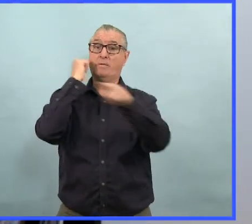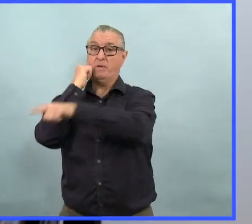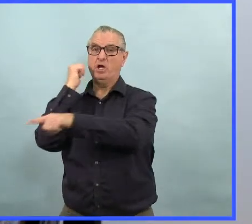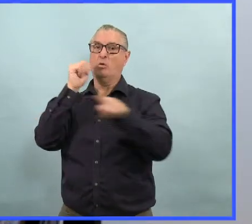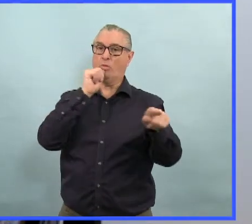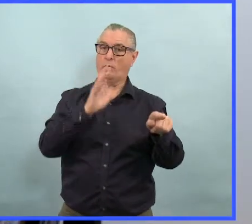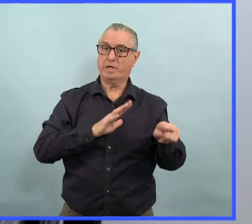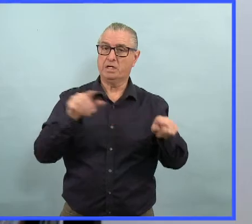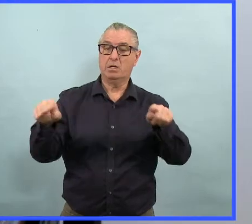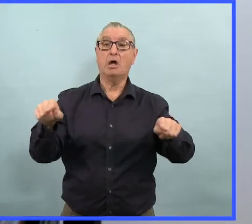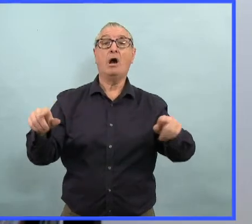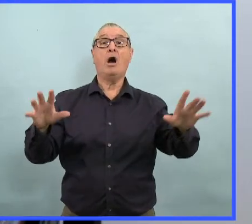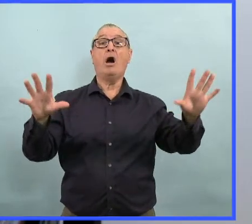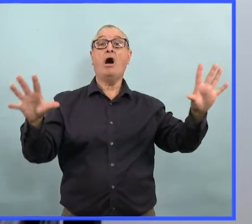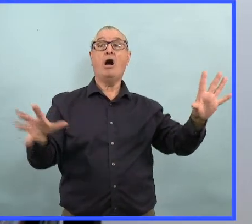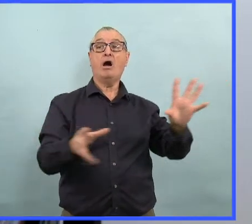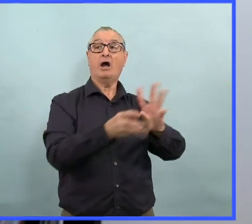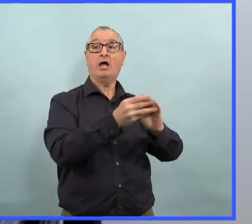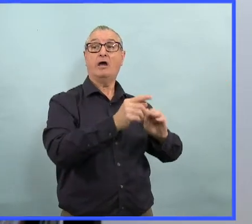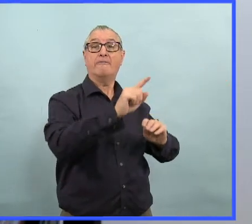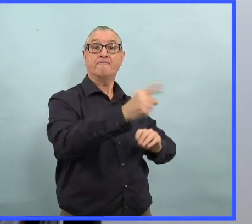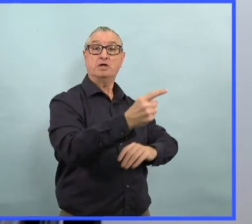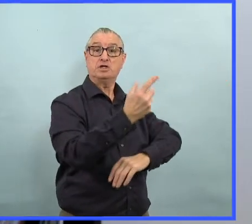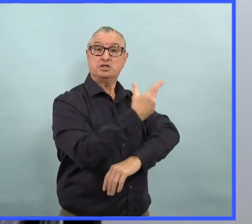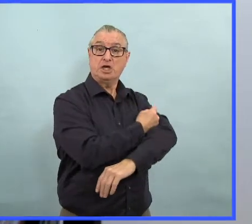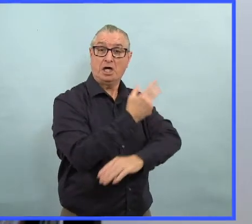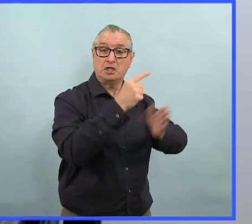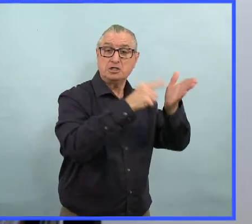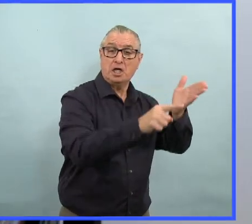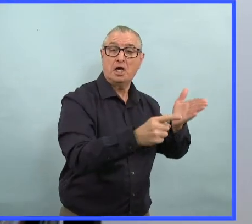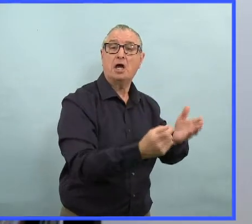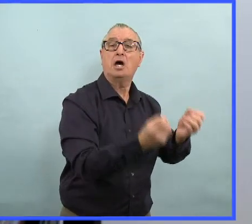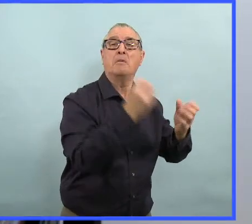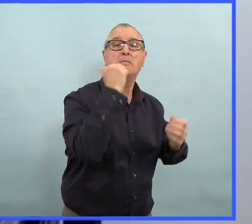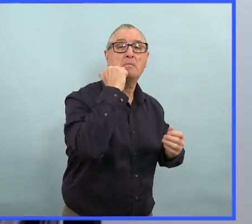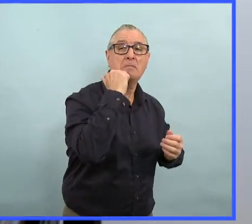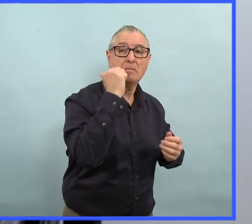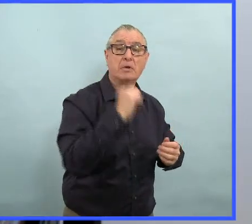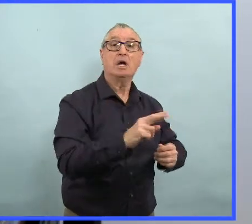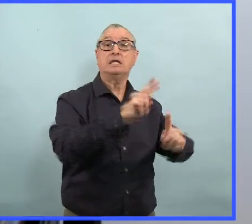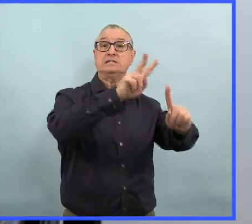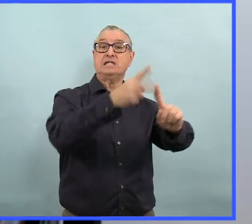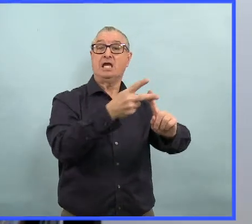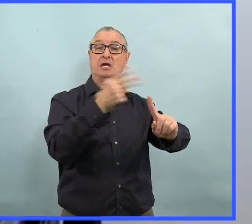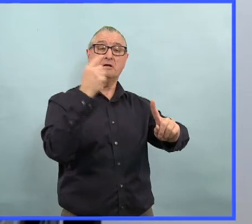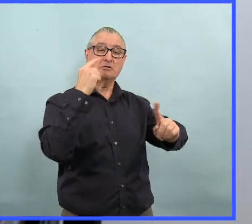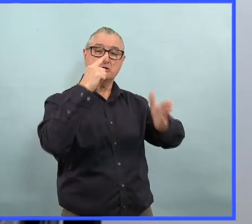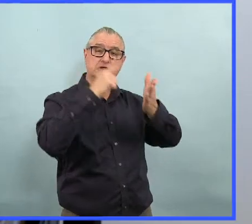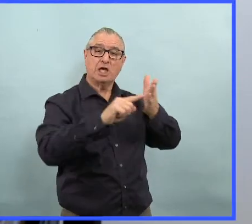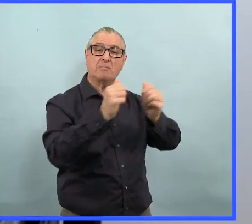pre-vaccination cycles having that baseline information about the three pre-vaccine cycles was